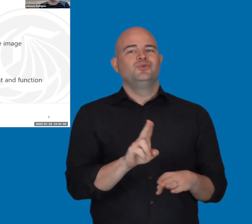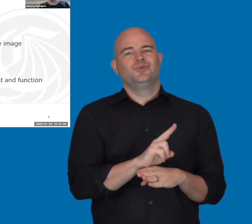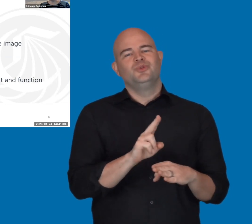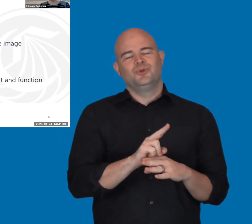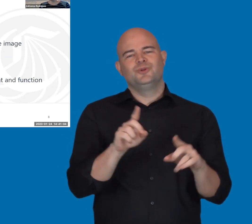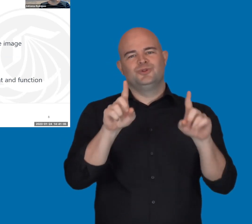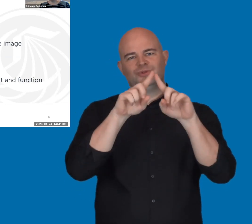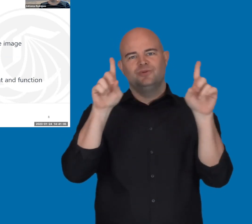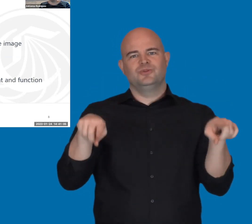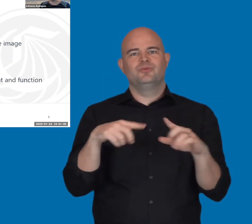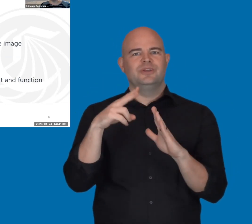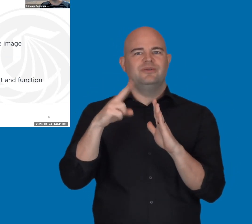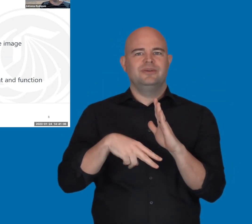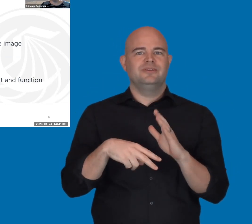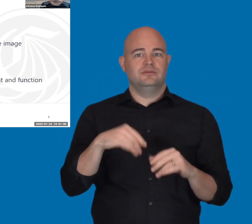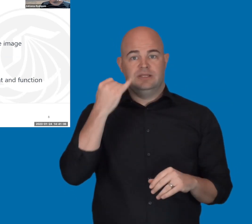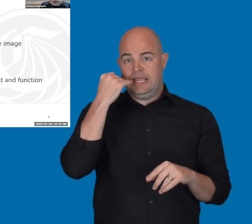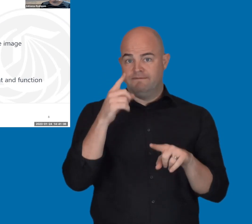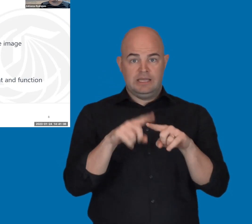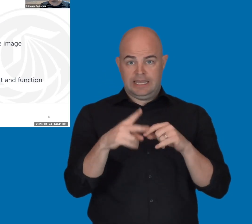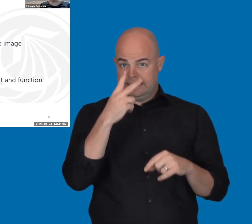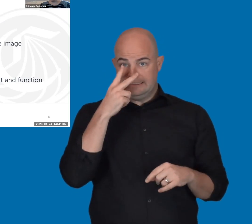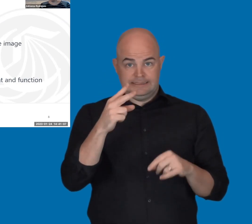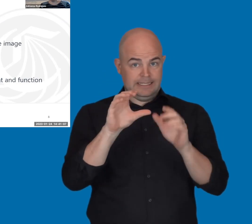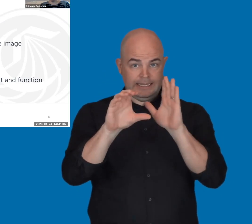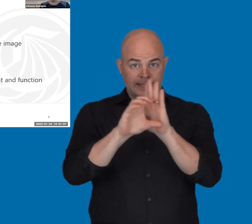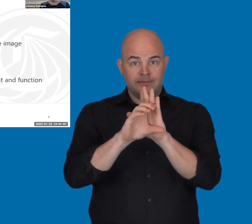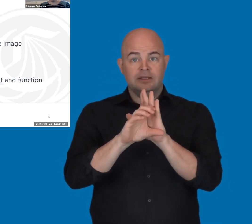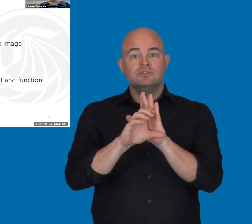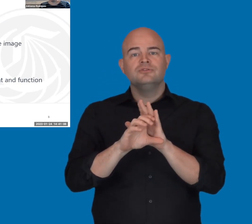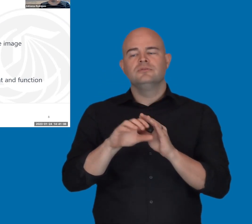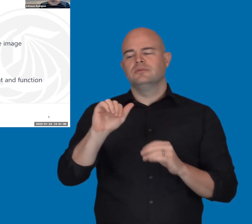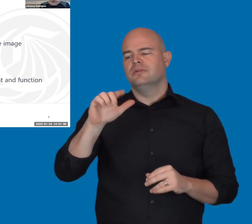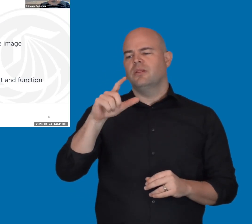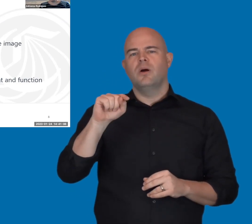If students aren't able to see the image then the alt-text is going